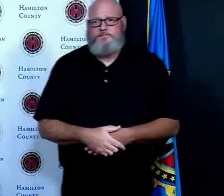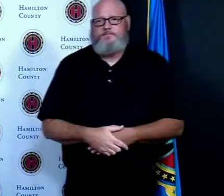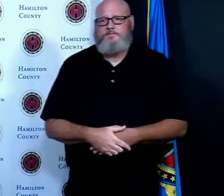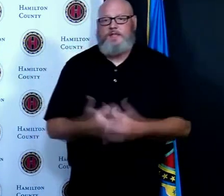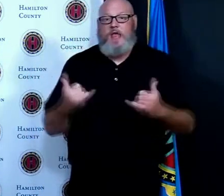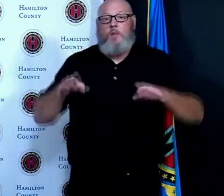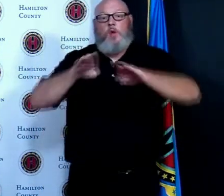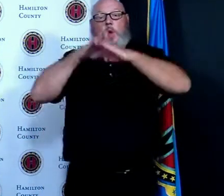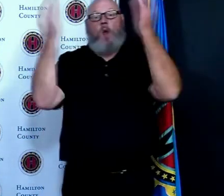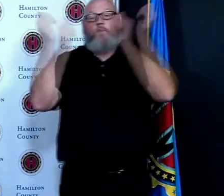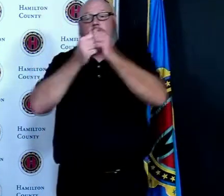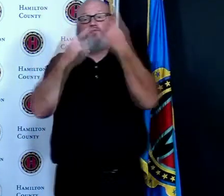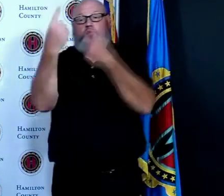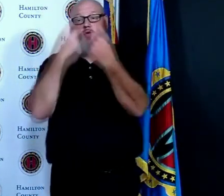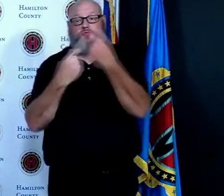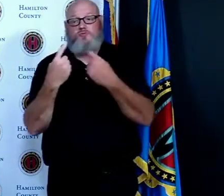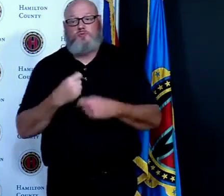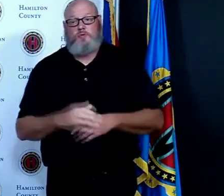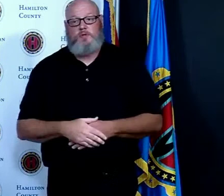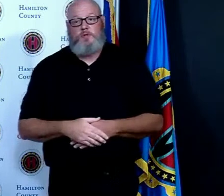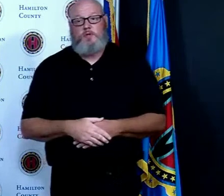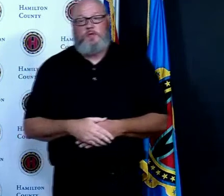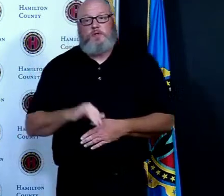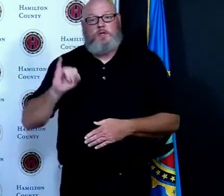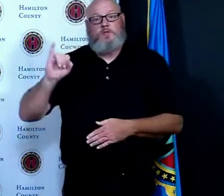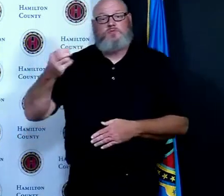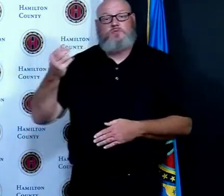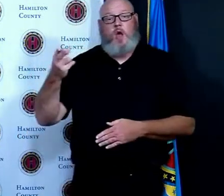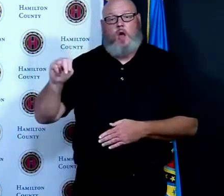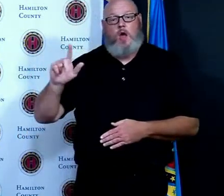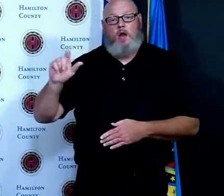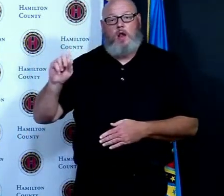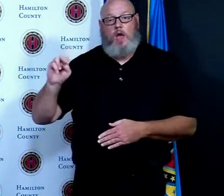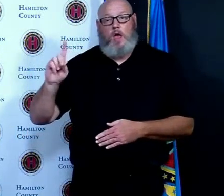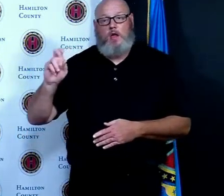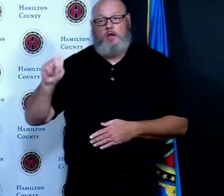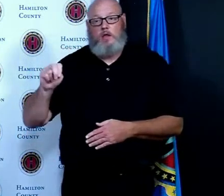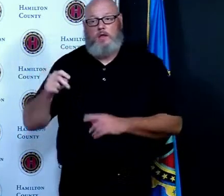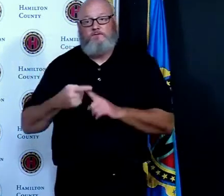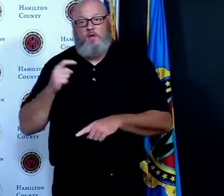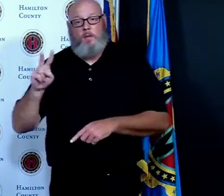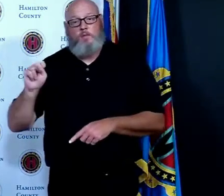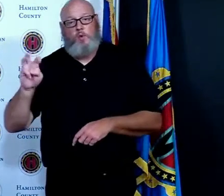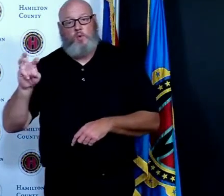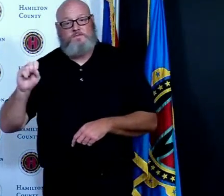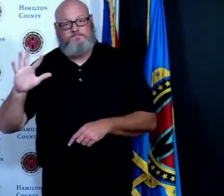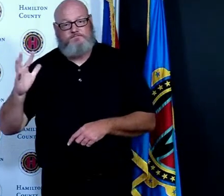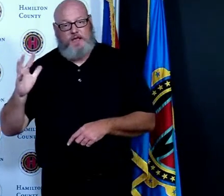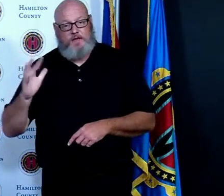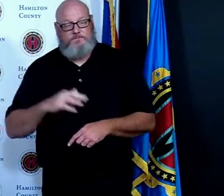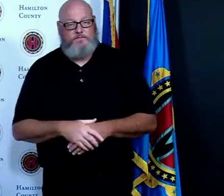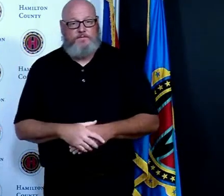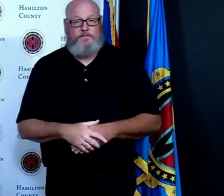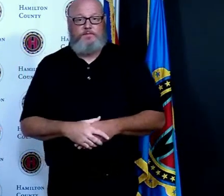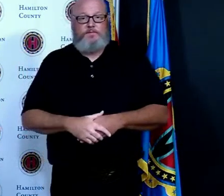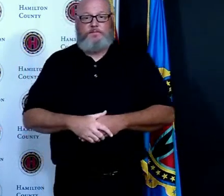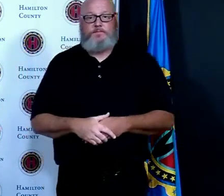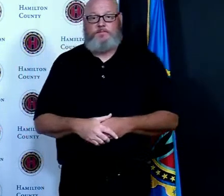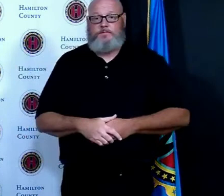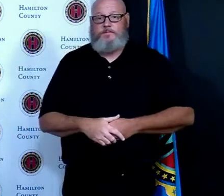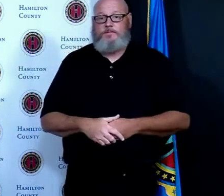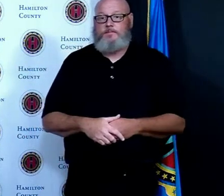London from News 5. hey John hi Denise so I don't know if if you or or Dr Lofgren